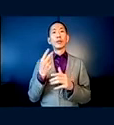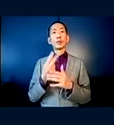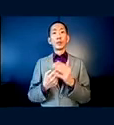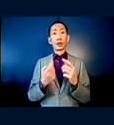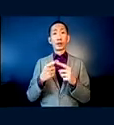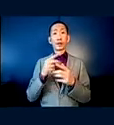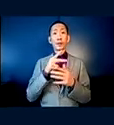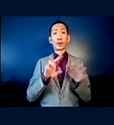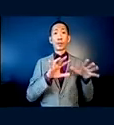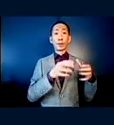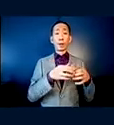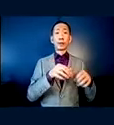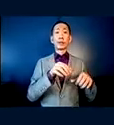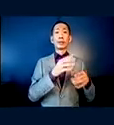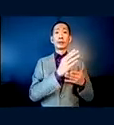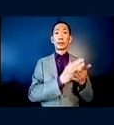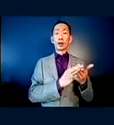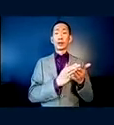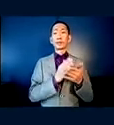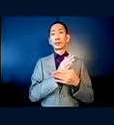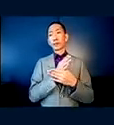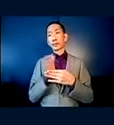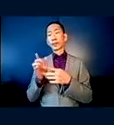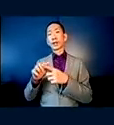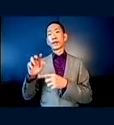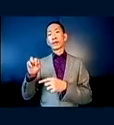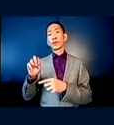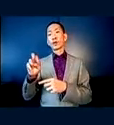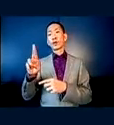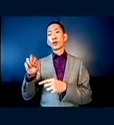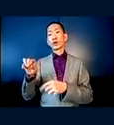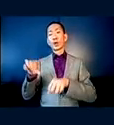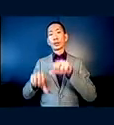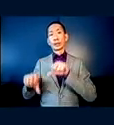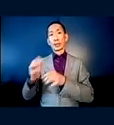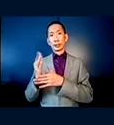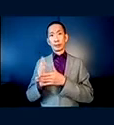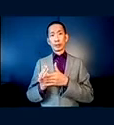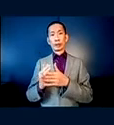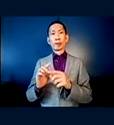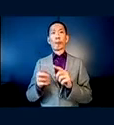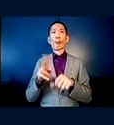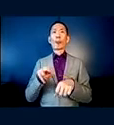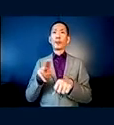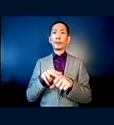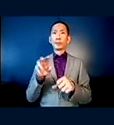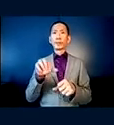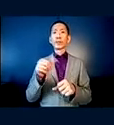OF THE STRONGEST - BOTH FROM POPULATION SCIENCE SPECTRUM AND NEUROSCIENCE END OF THE SPECTRUM